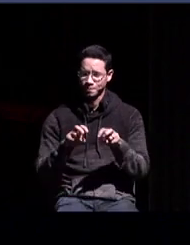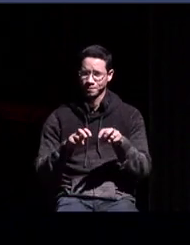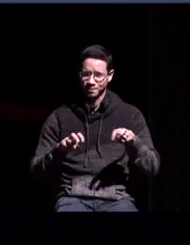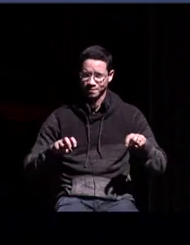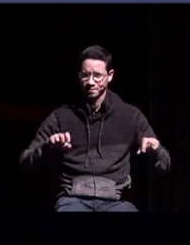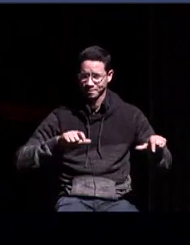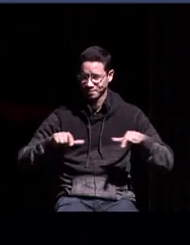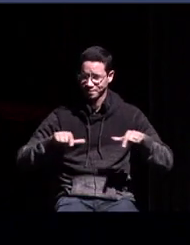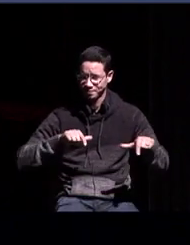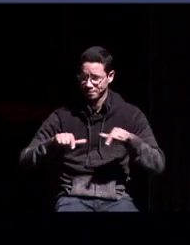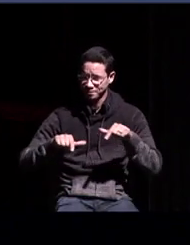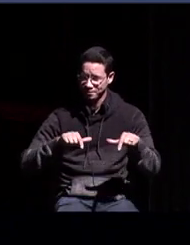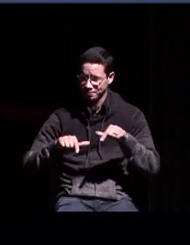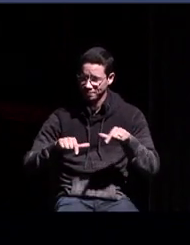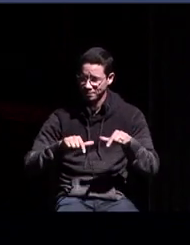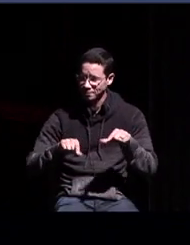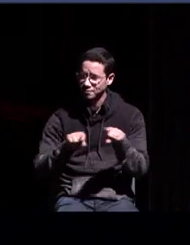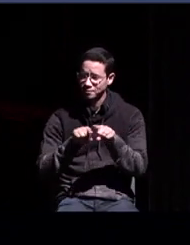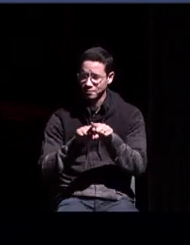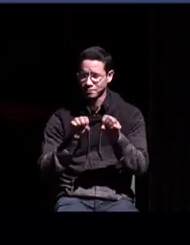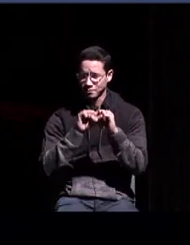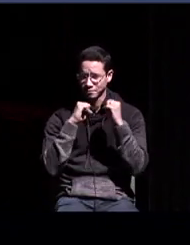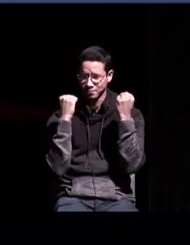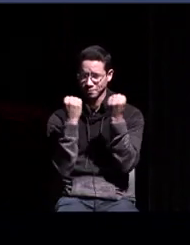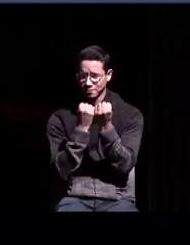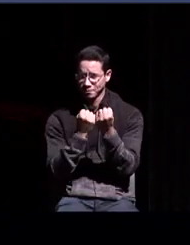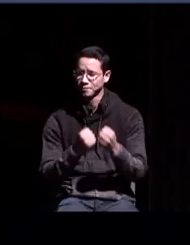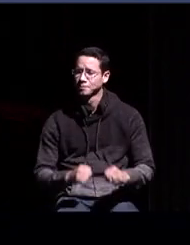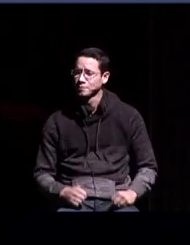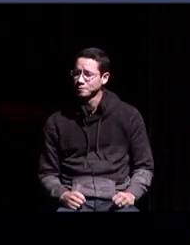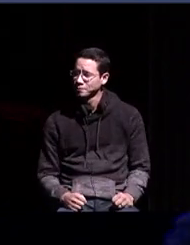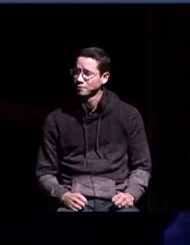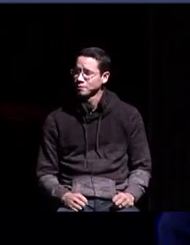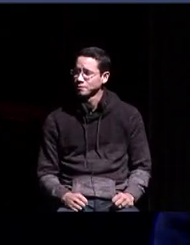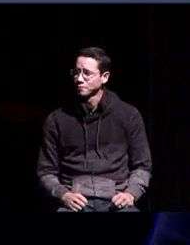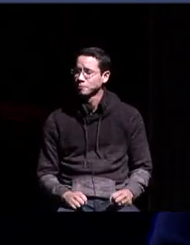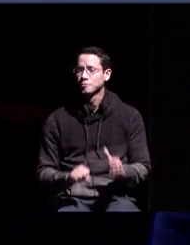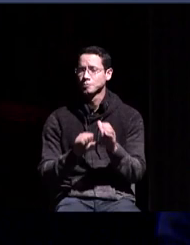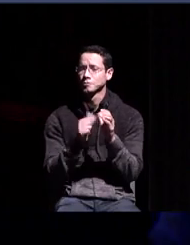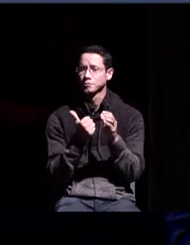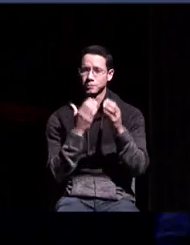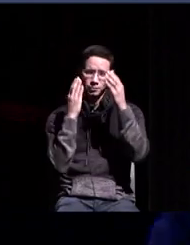and on this seminar. Firstly, I’d like to thank you all